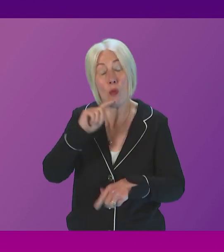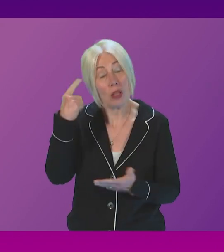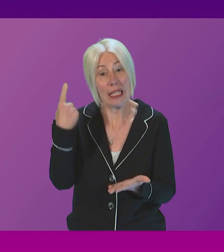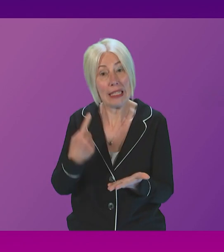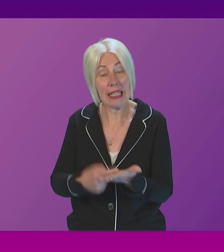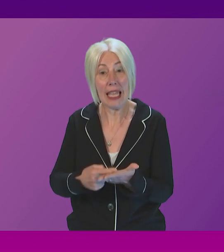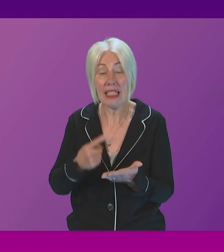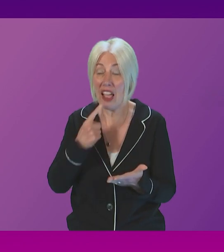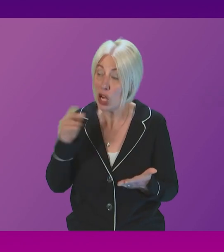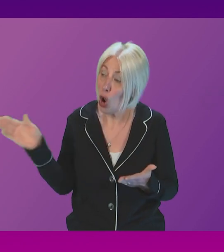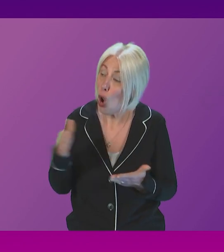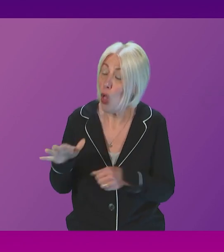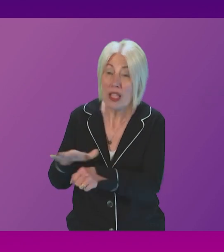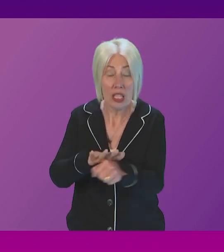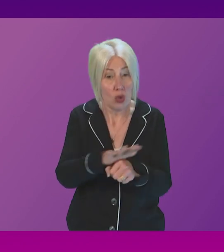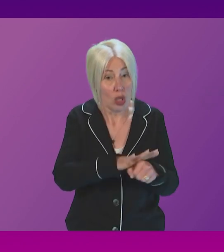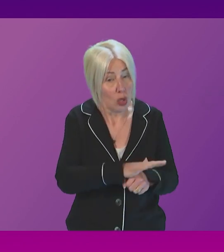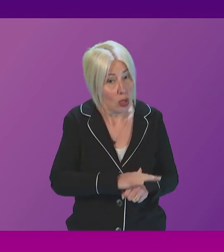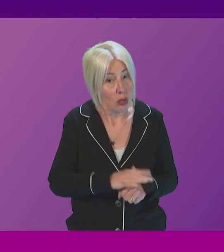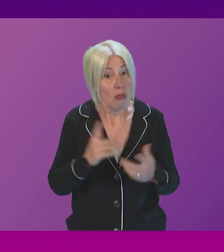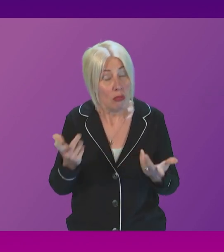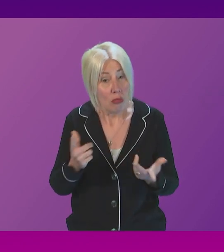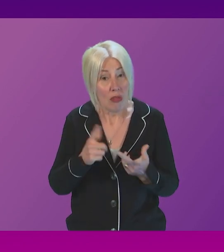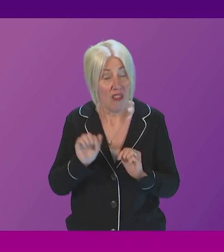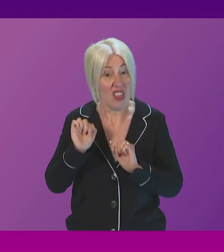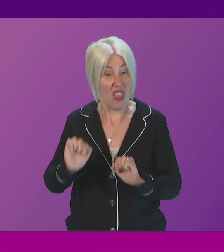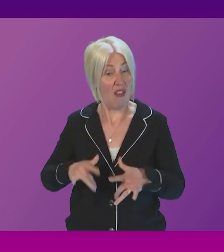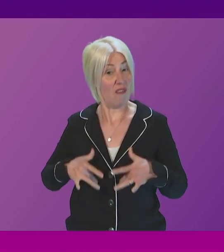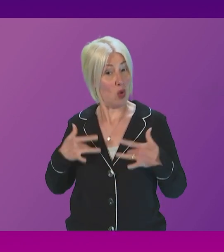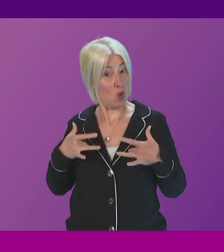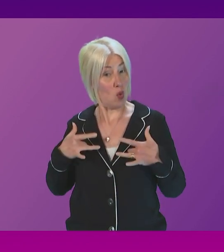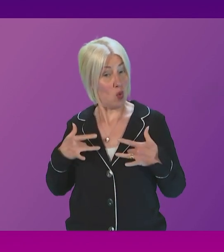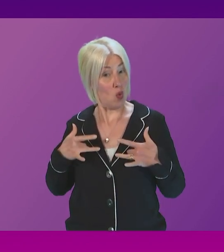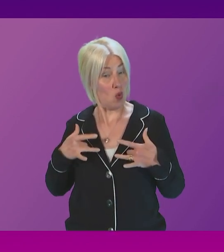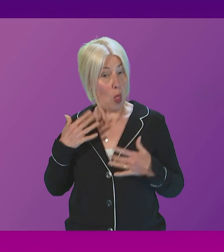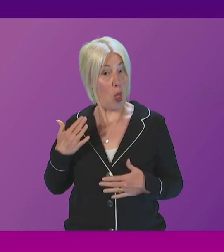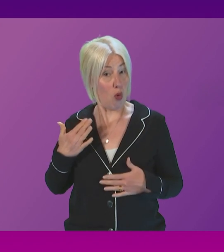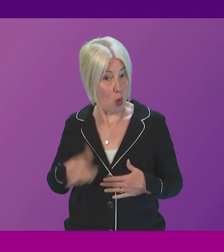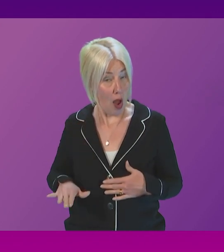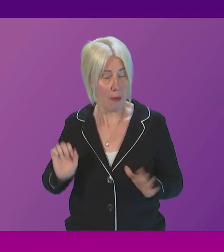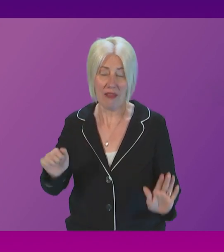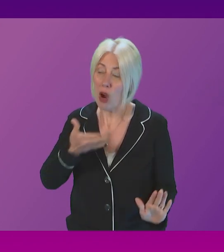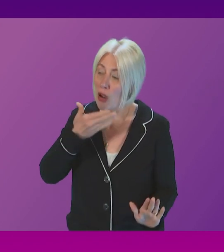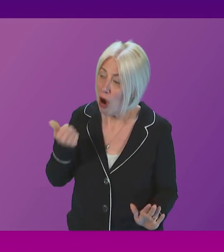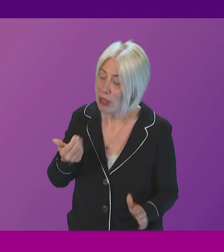in all circumstances, it is their view that the requirement for courtesy and respect is being met,